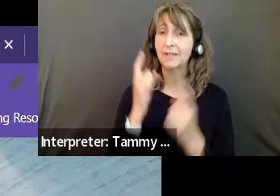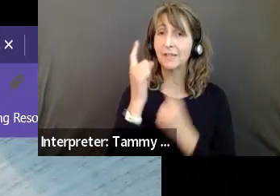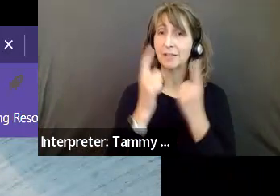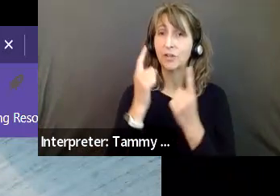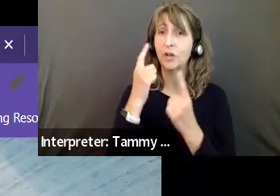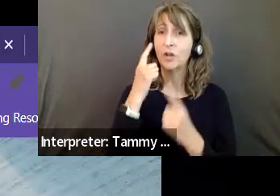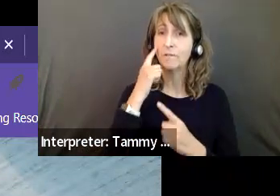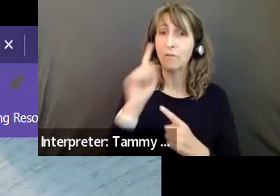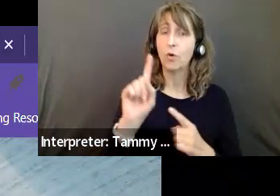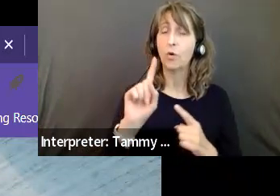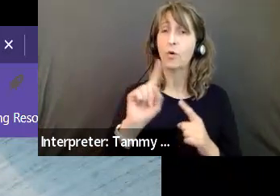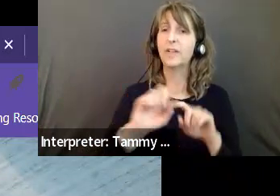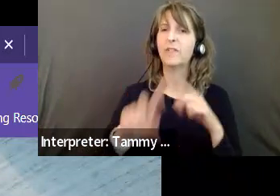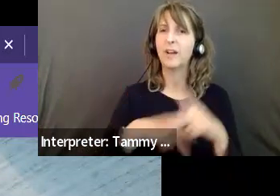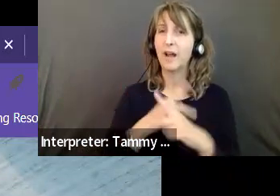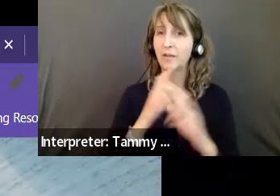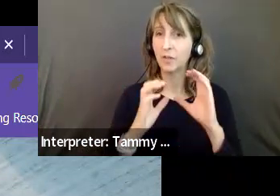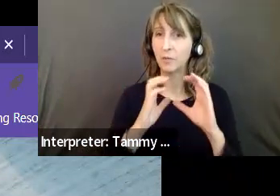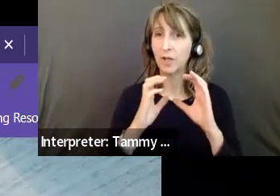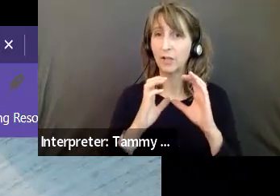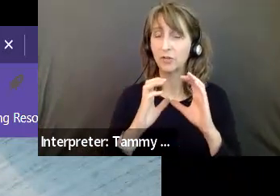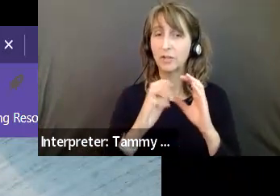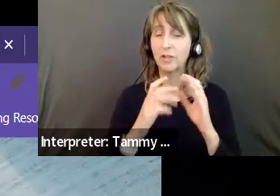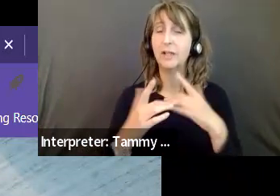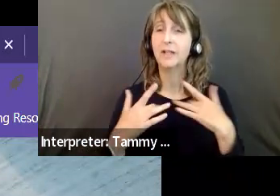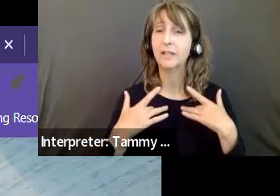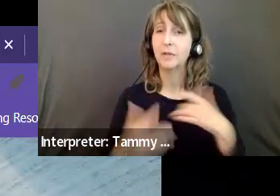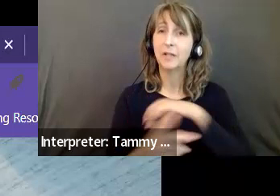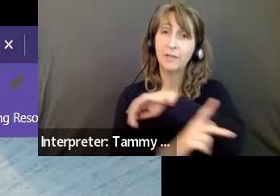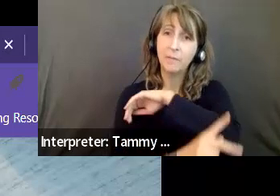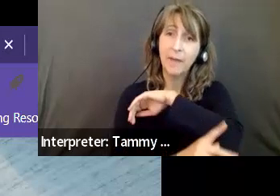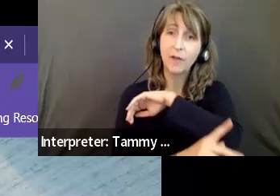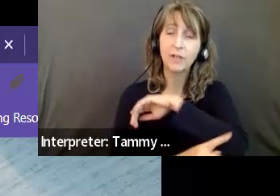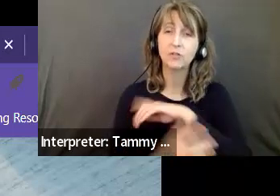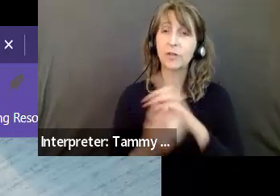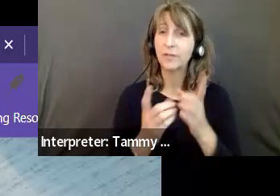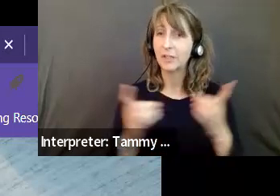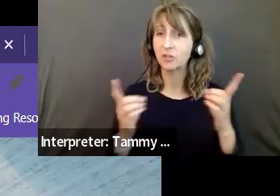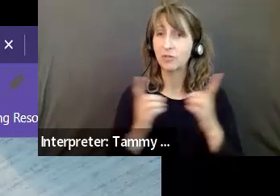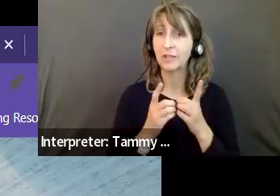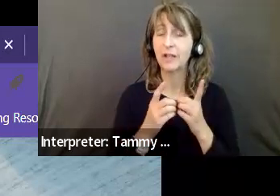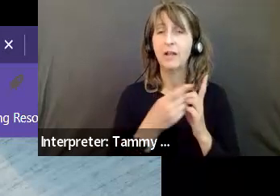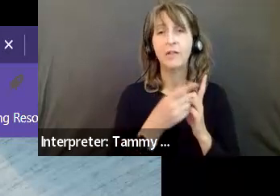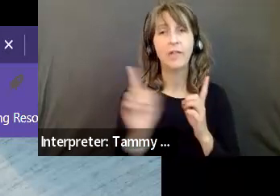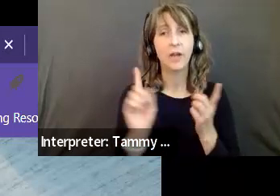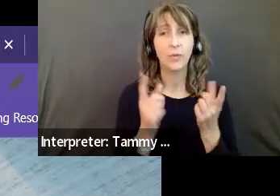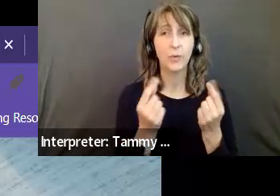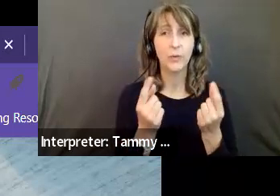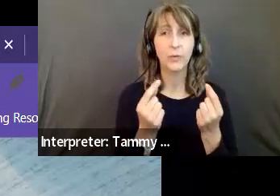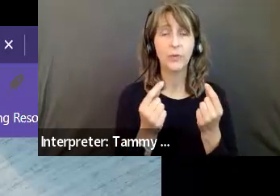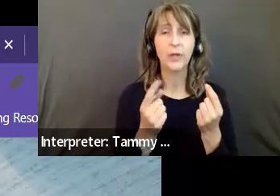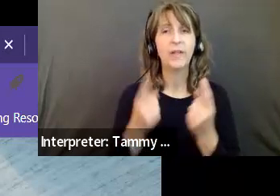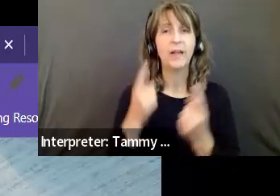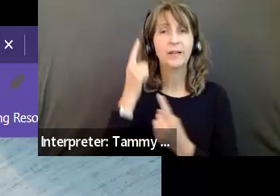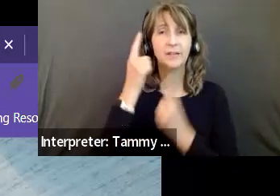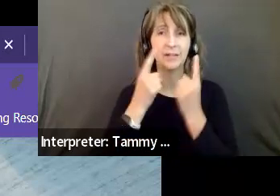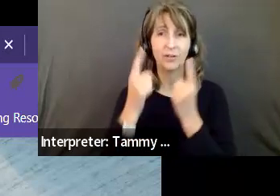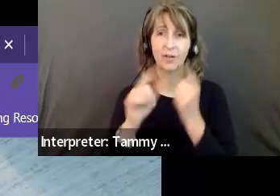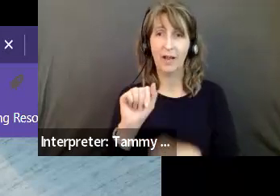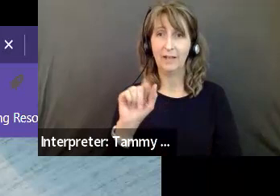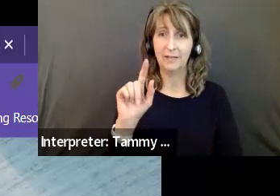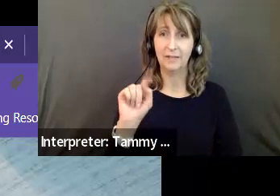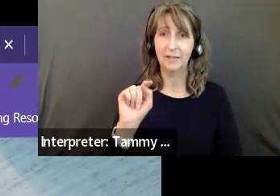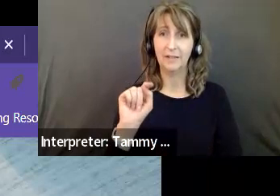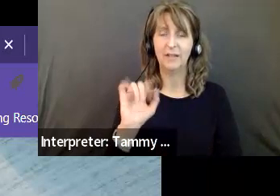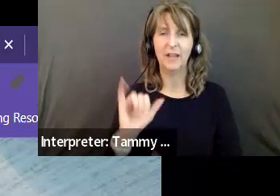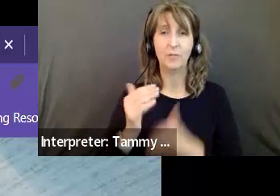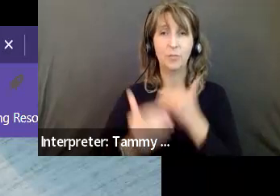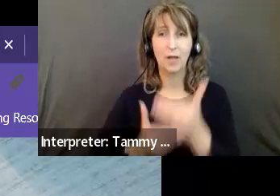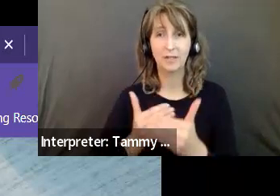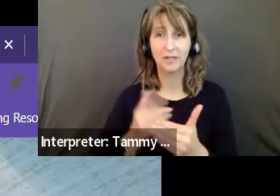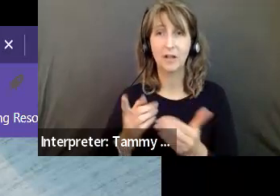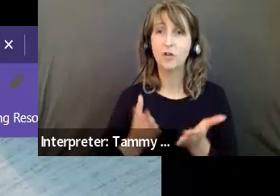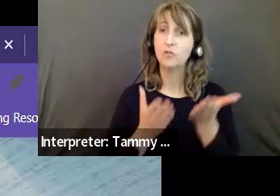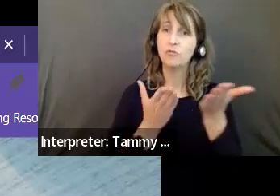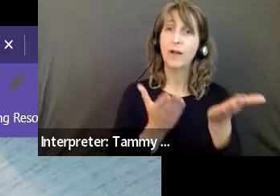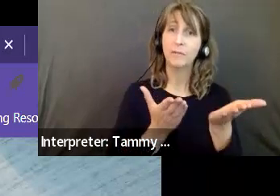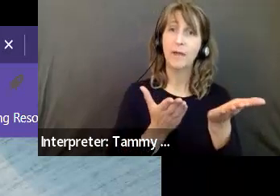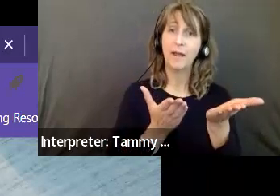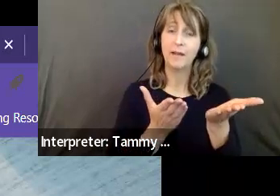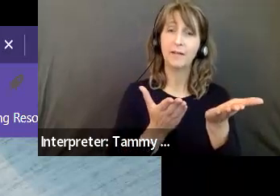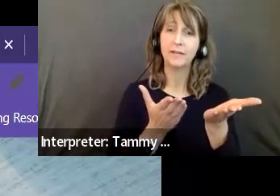Typically the parish. The district goes through. A assistive technology consideration process where they recommend the The AAC for that student.